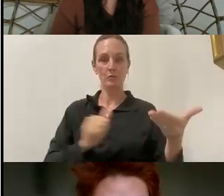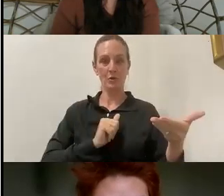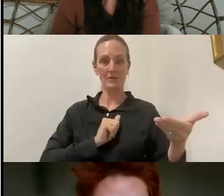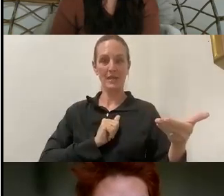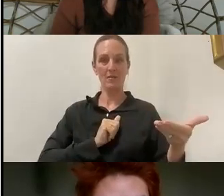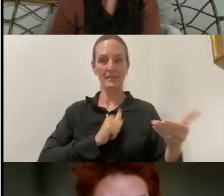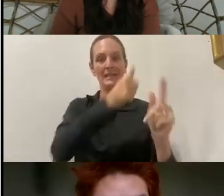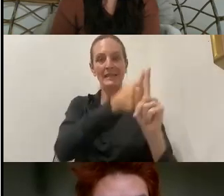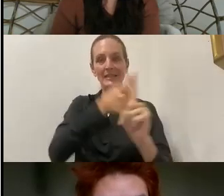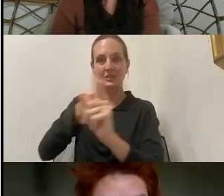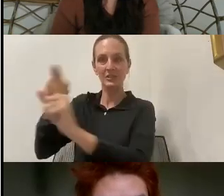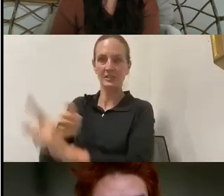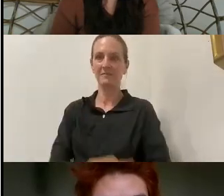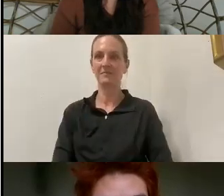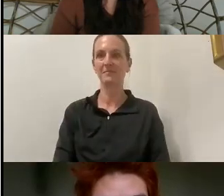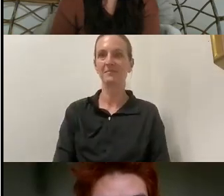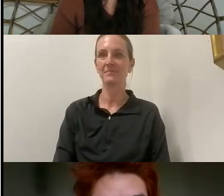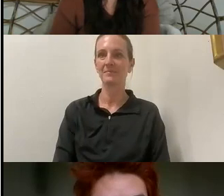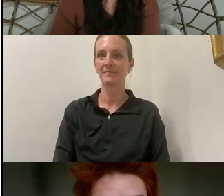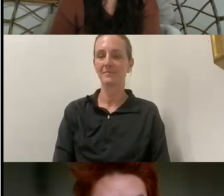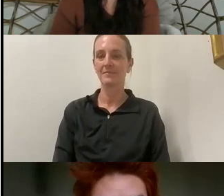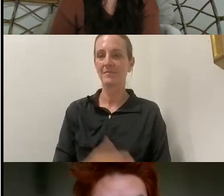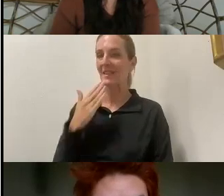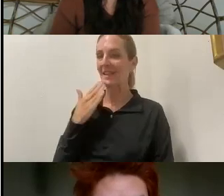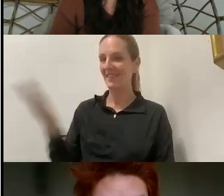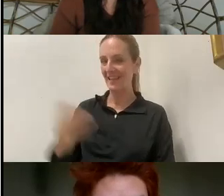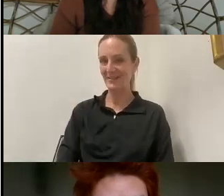Hillary Ronald: Thanks Shelby.